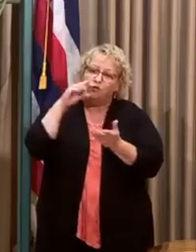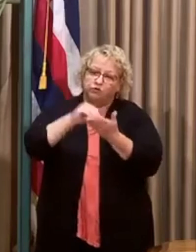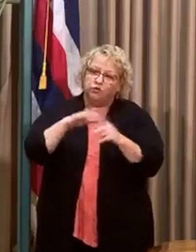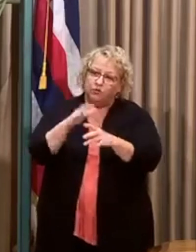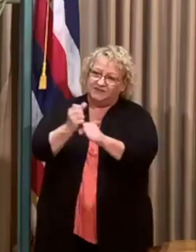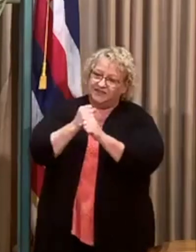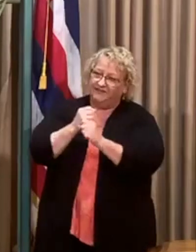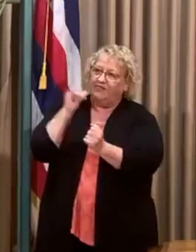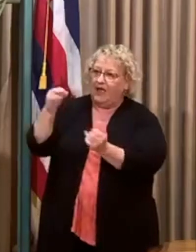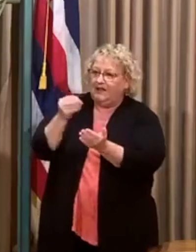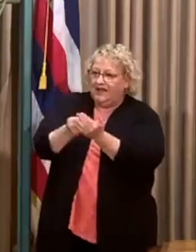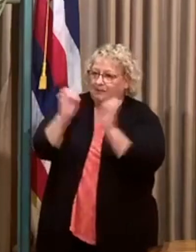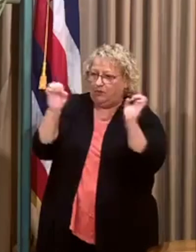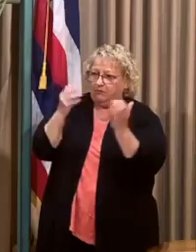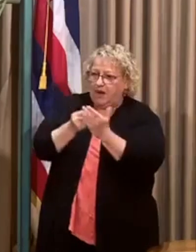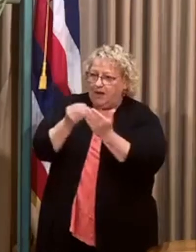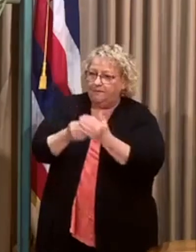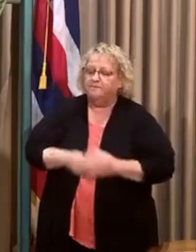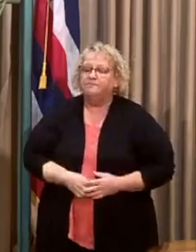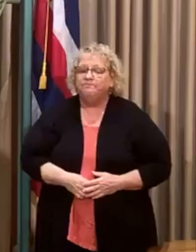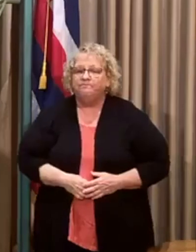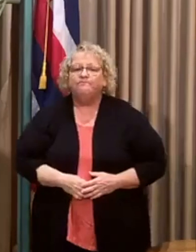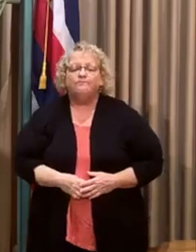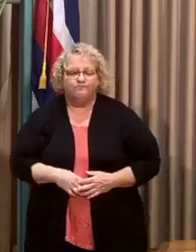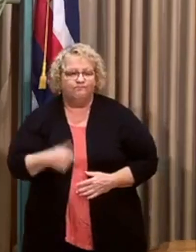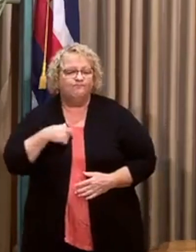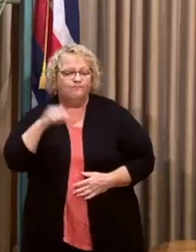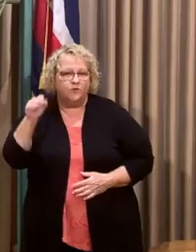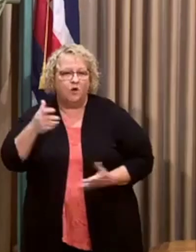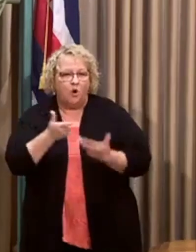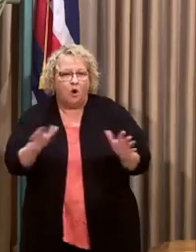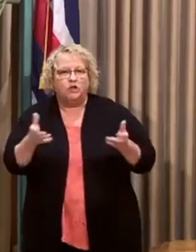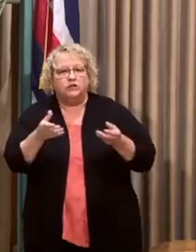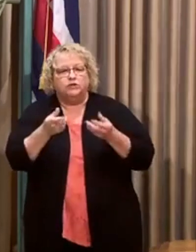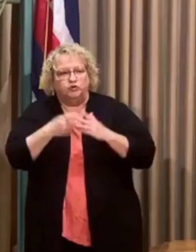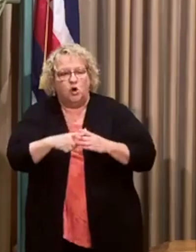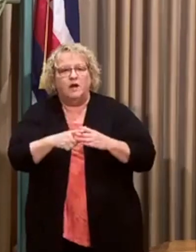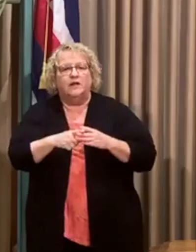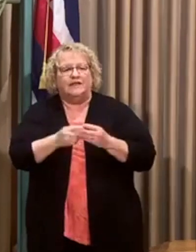Lassner: We had already started a distribution methodology.